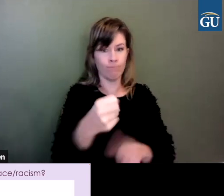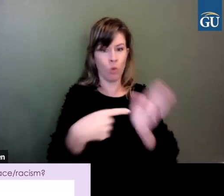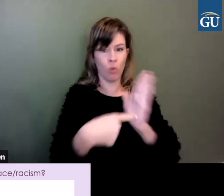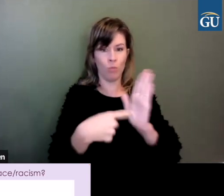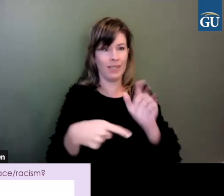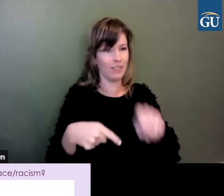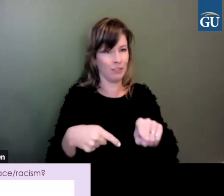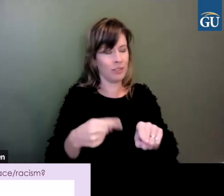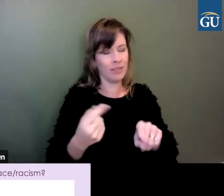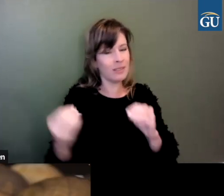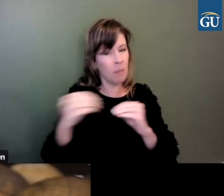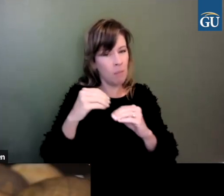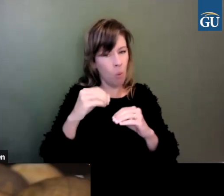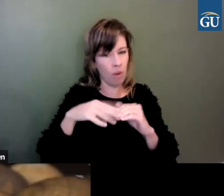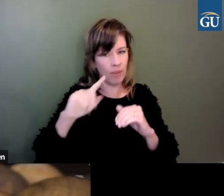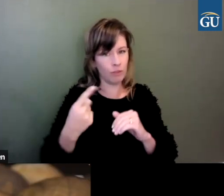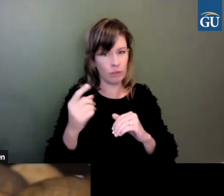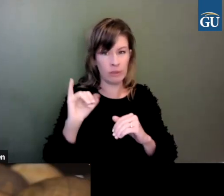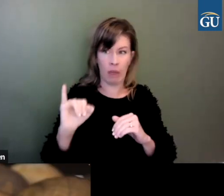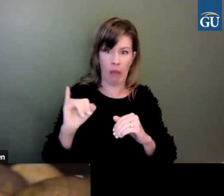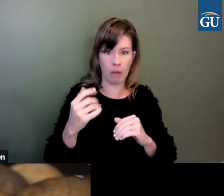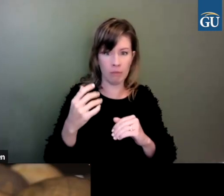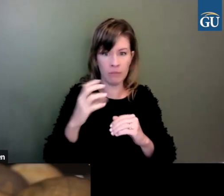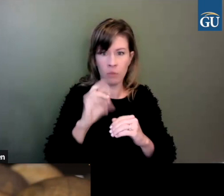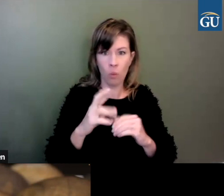enough. This is going beyond the diversity. So reflection